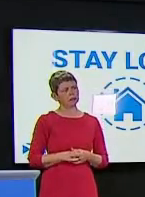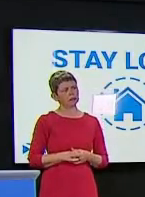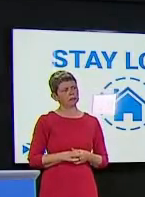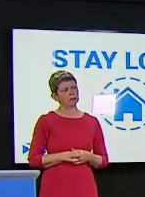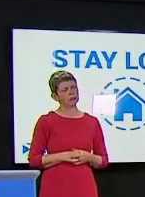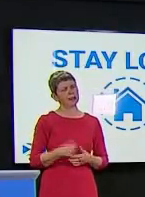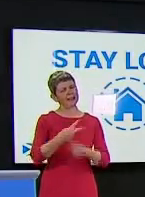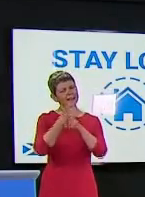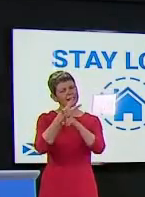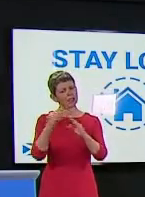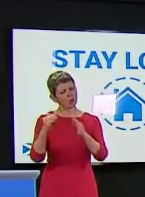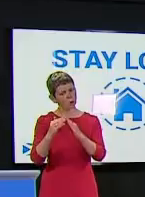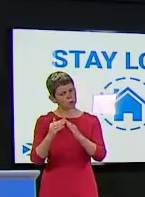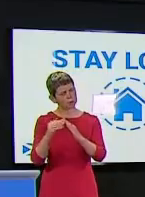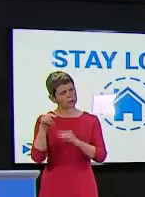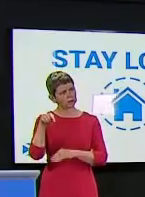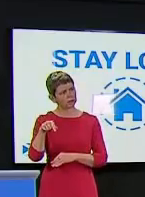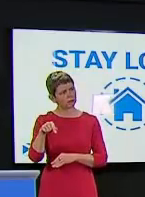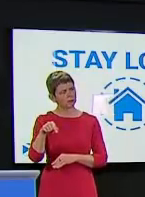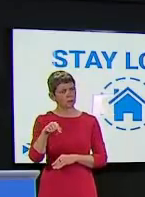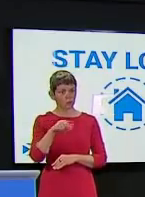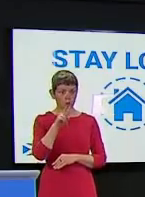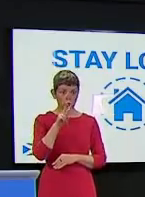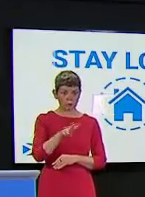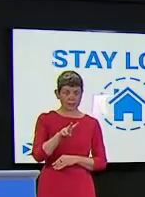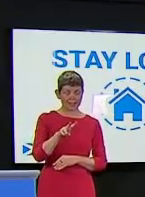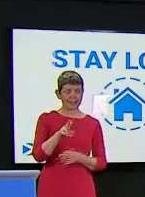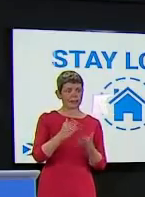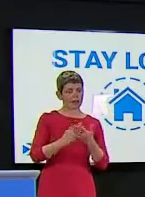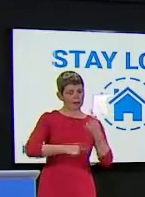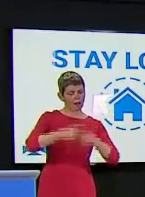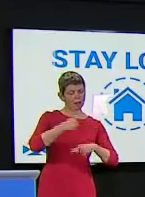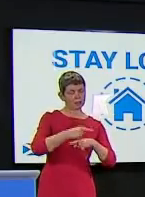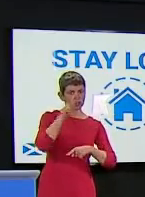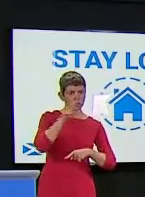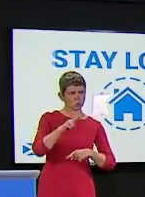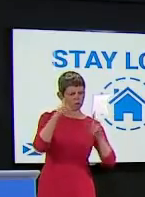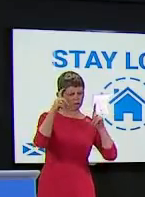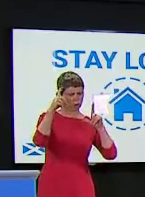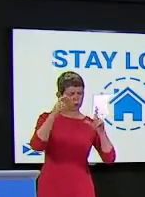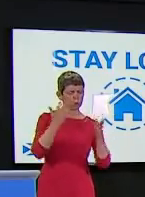homes you mentioned seeing images of hospitals in Italy for example there were also images and